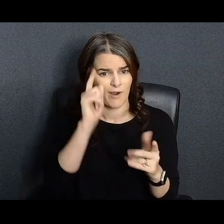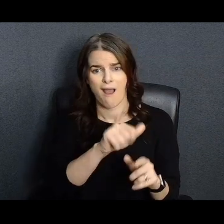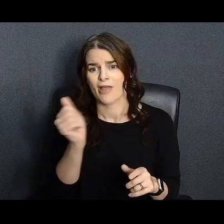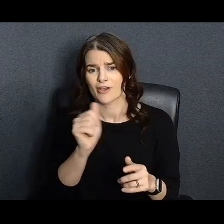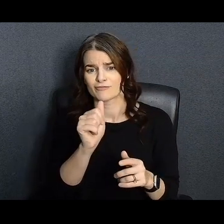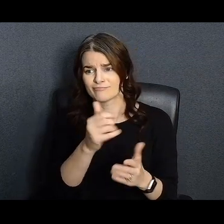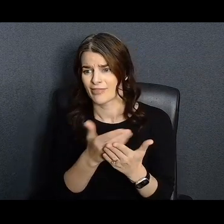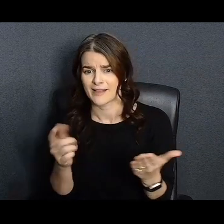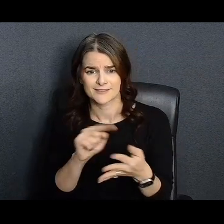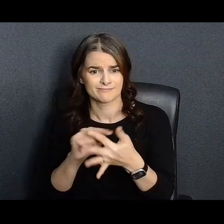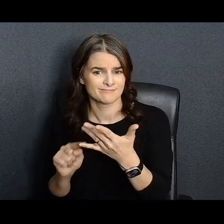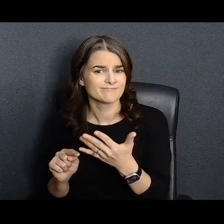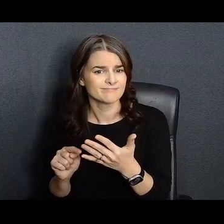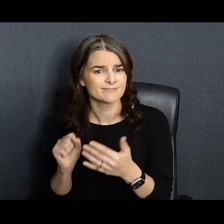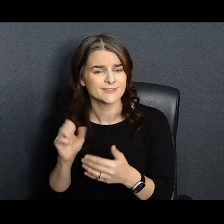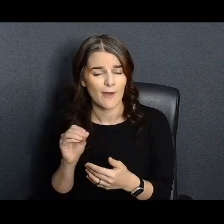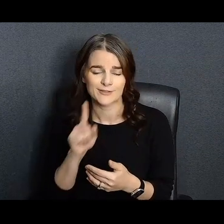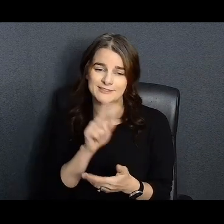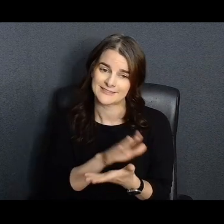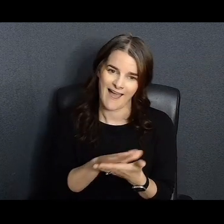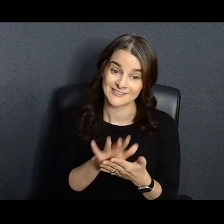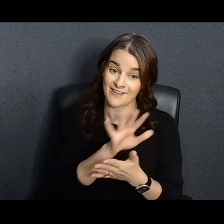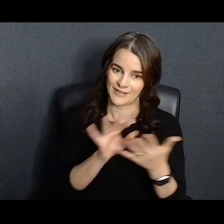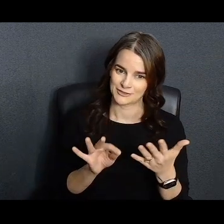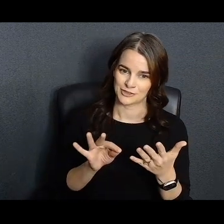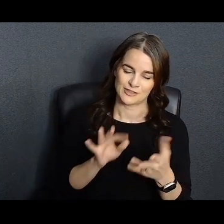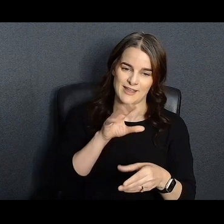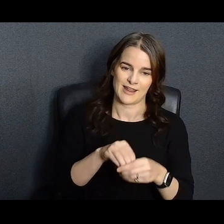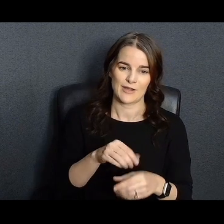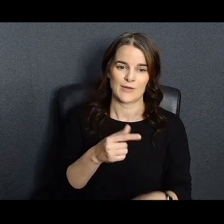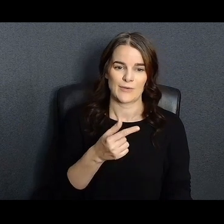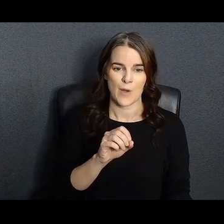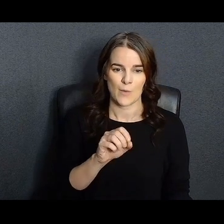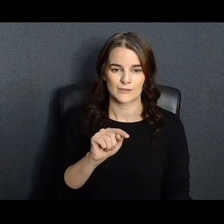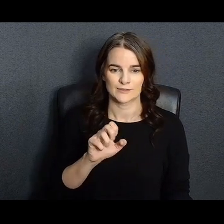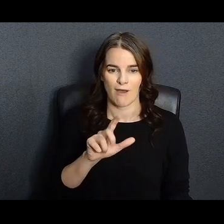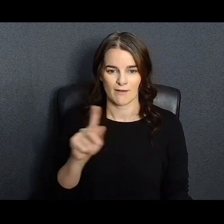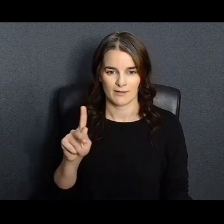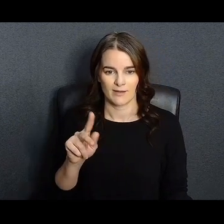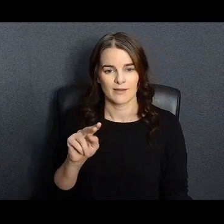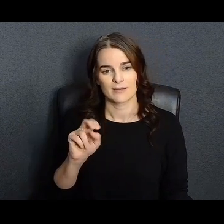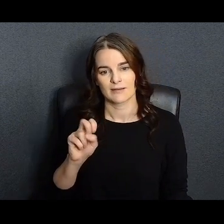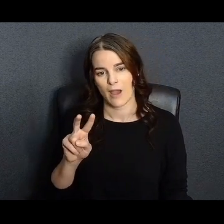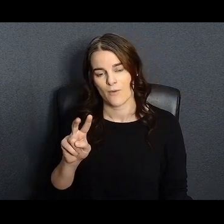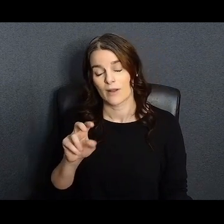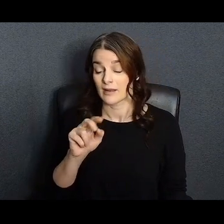as well, but that is also a nice feature within the GoTalk NOW app.